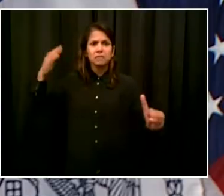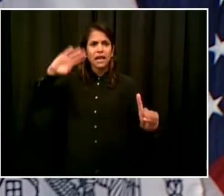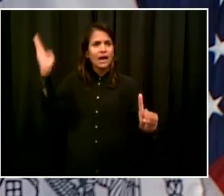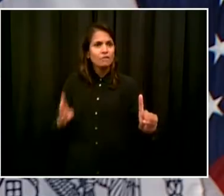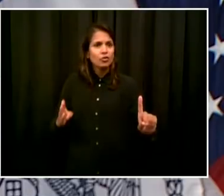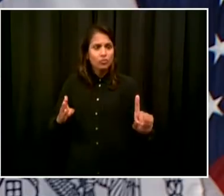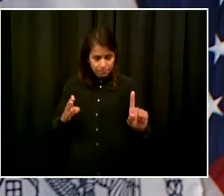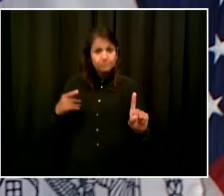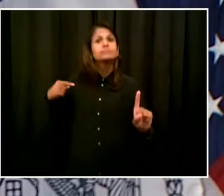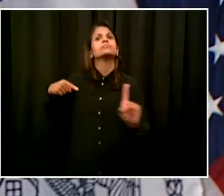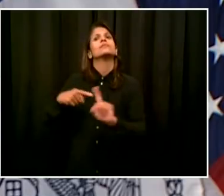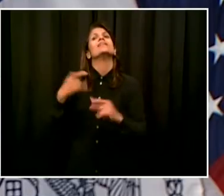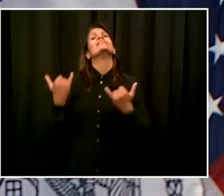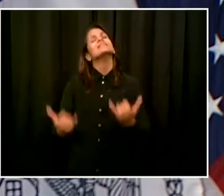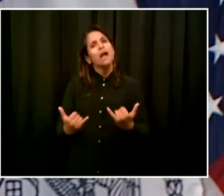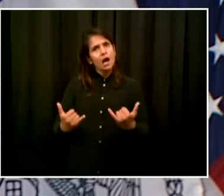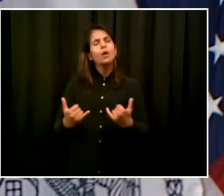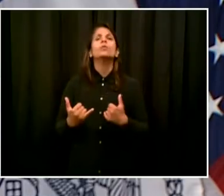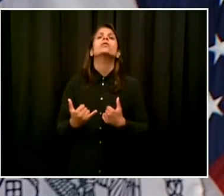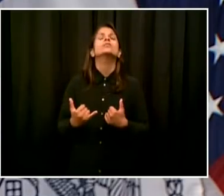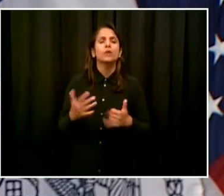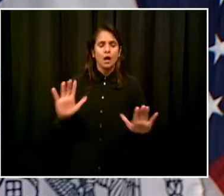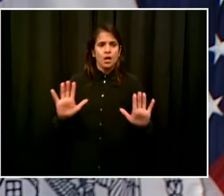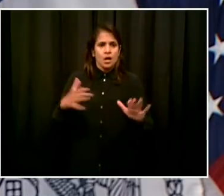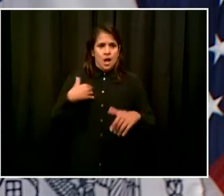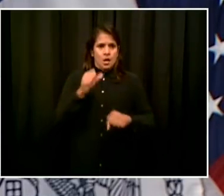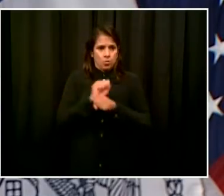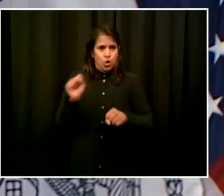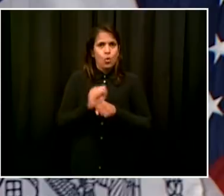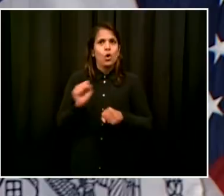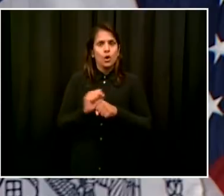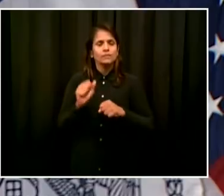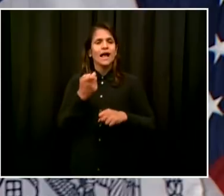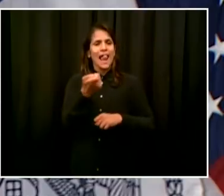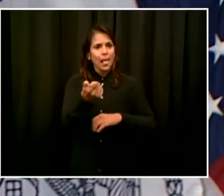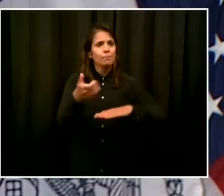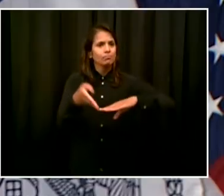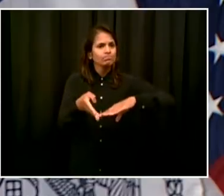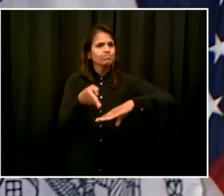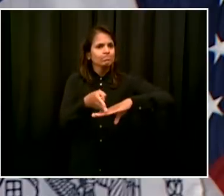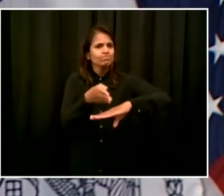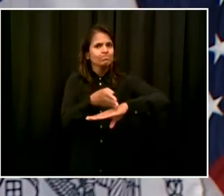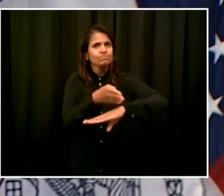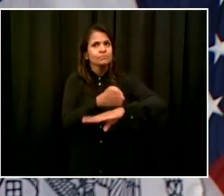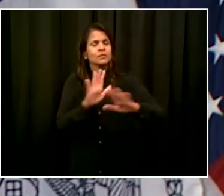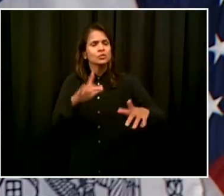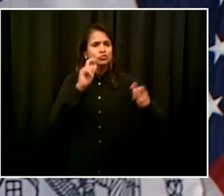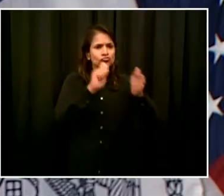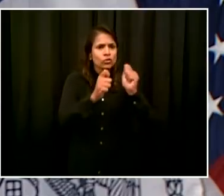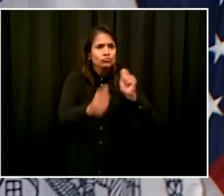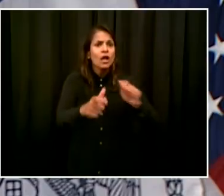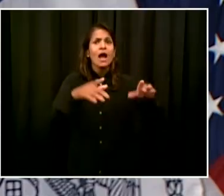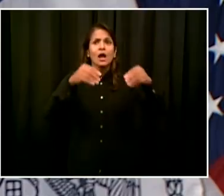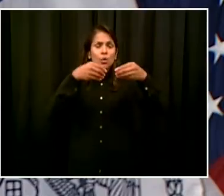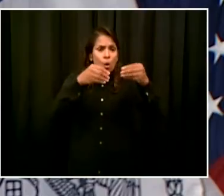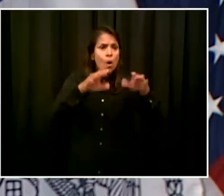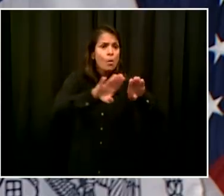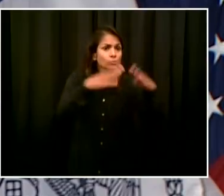SYSTEM SHUTDOWN, THERE'S NOTHING I EVER EXPERIENCED LIKE IT. HTE OGODNE WIS S WHERE I STARTED TO SAY LITTLE BY LITTLE WE SEE PROGRES.S WE WAT NTO SEE A LOT MORE.